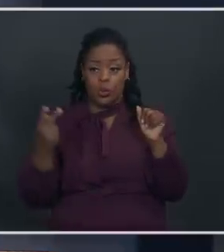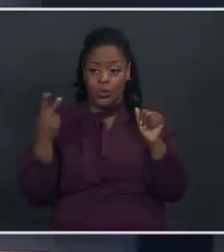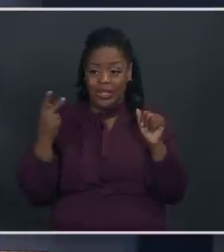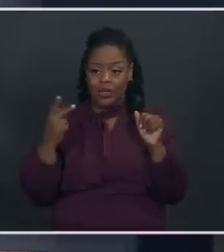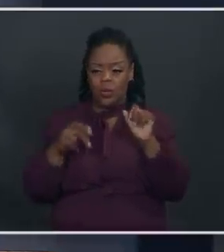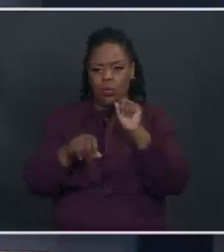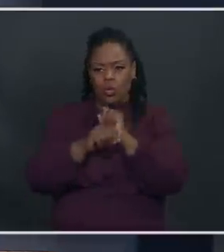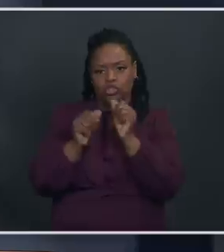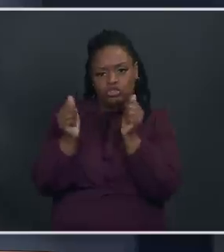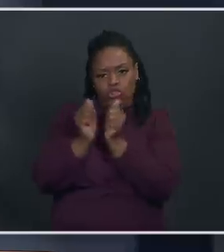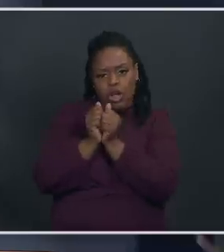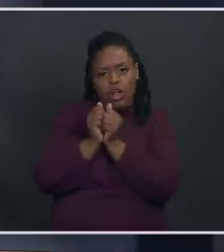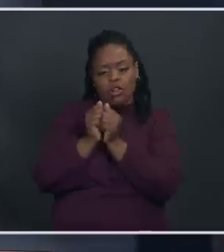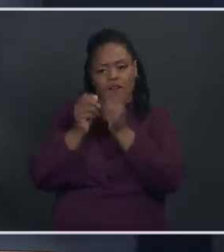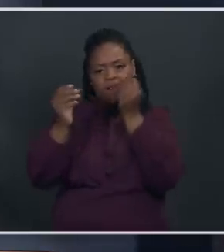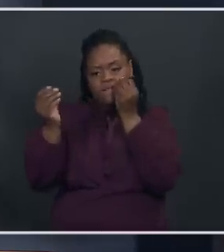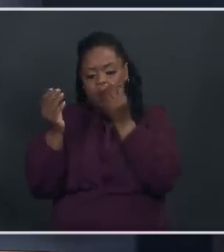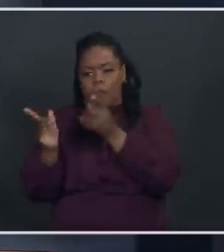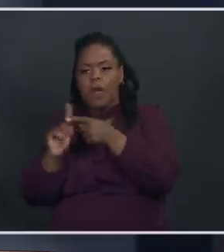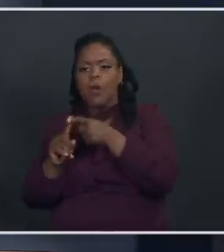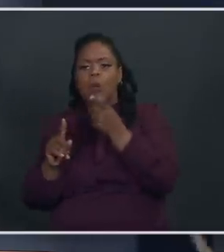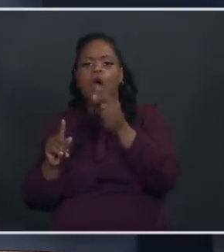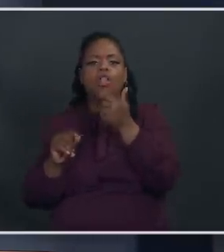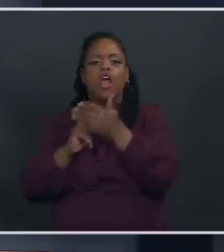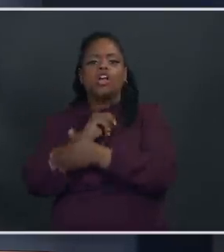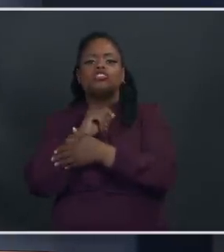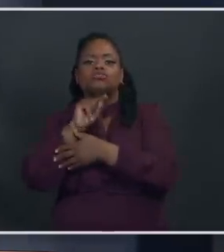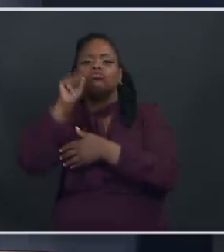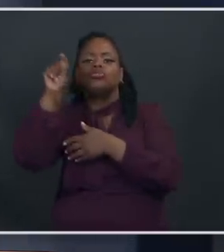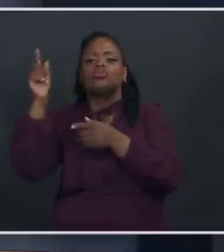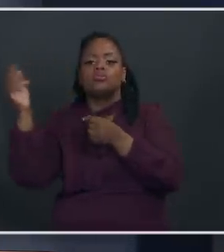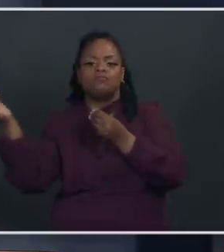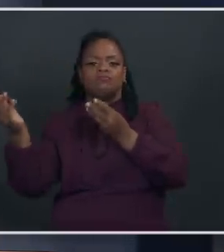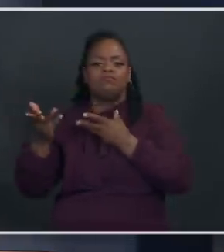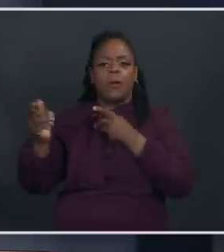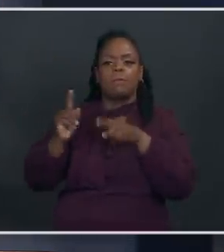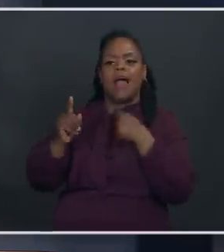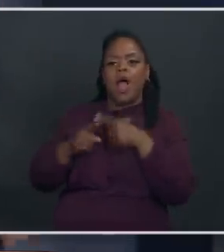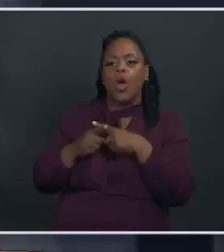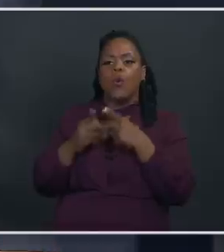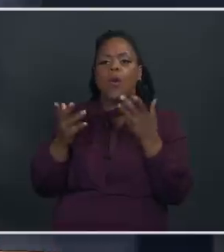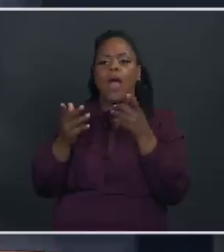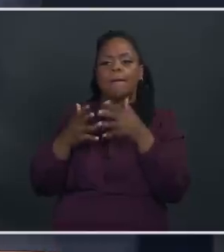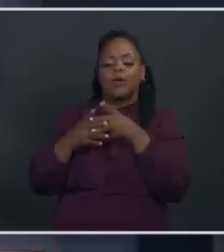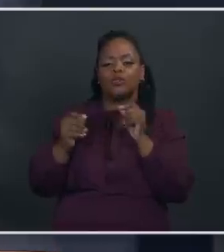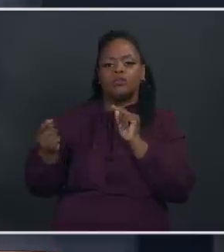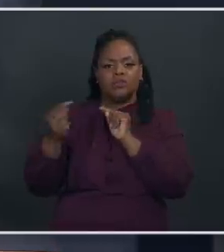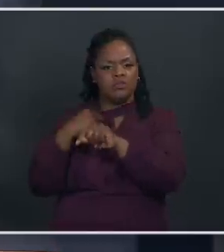and the steps that they're taking and how we now have to measure ourselves against them, and they will measure themselves against us.